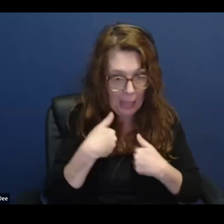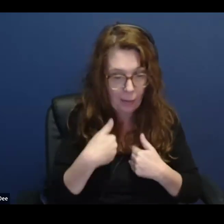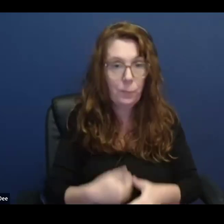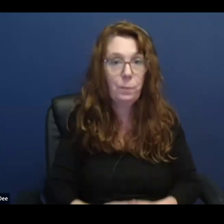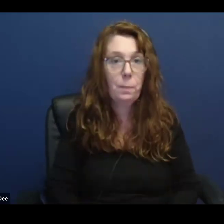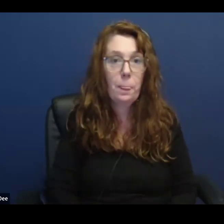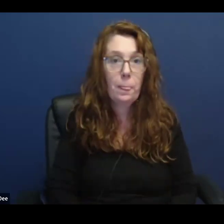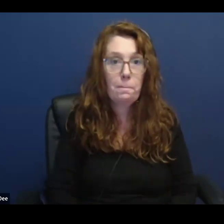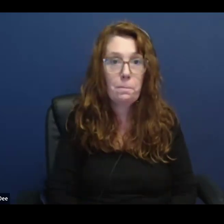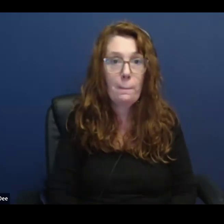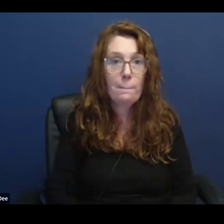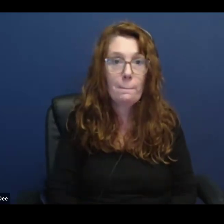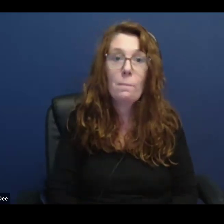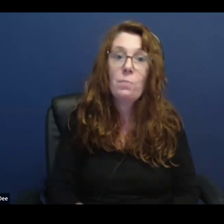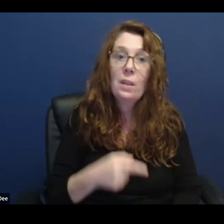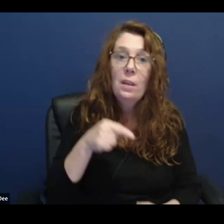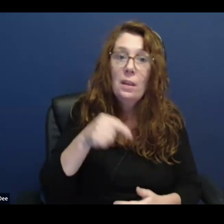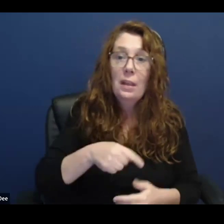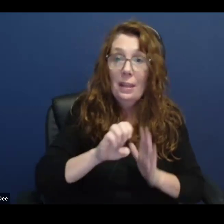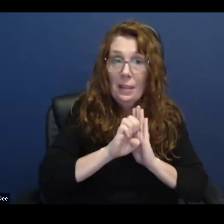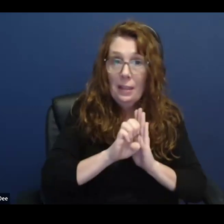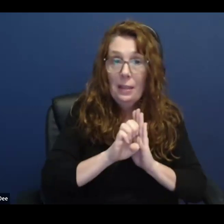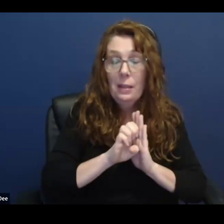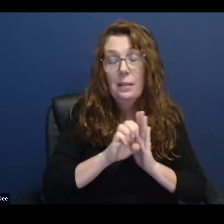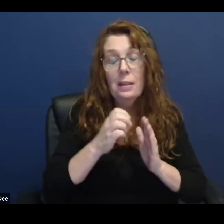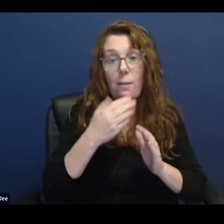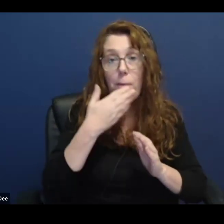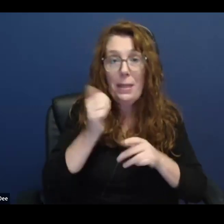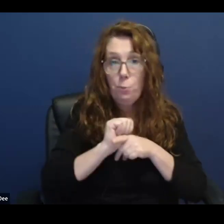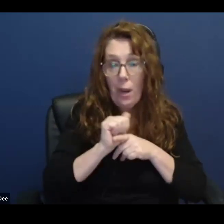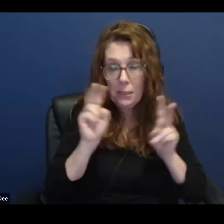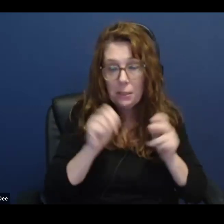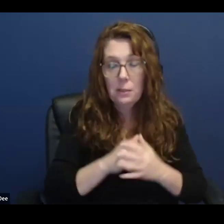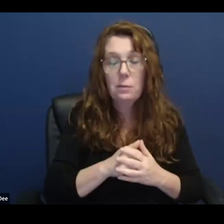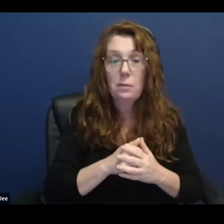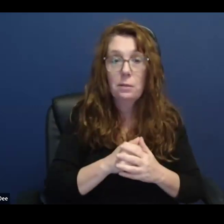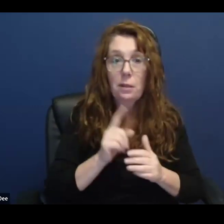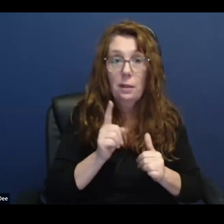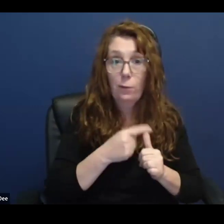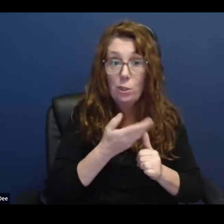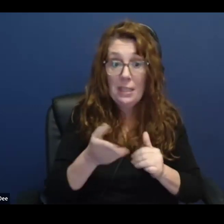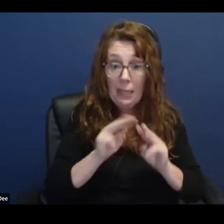And I'm sharing this as an example of a best practice. The first thing that that museum did